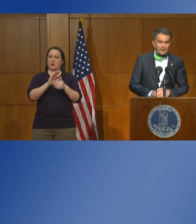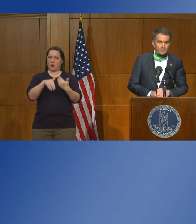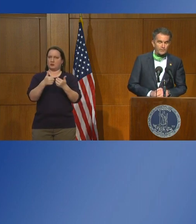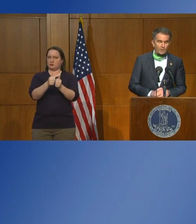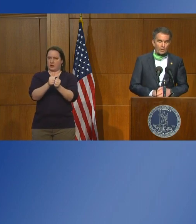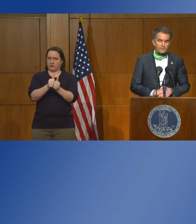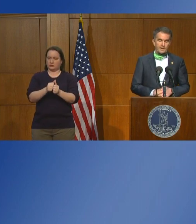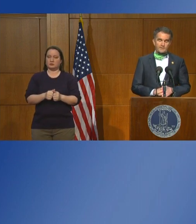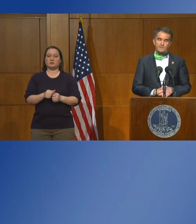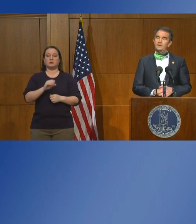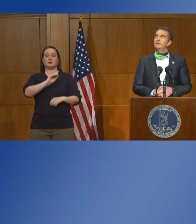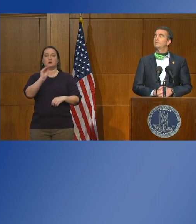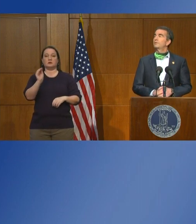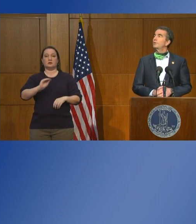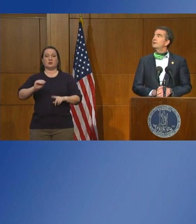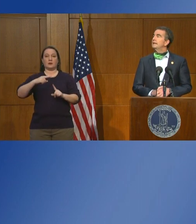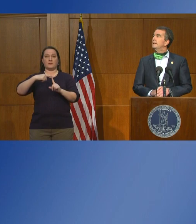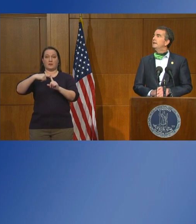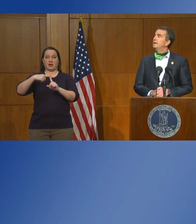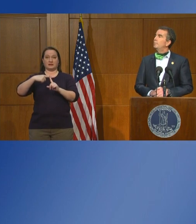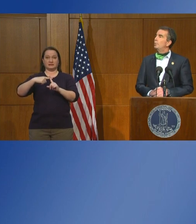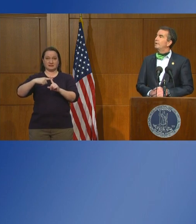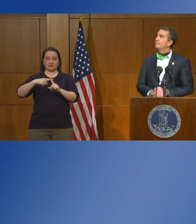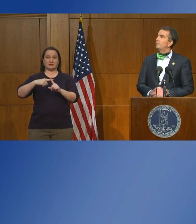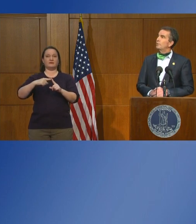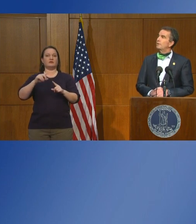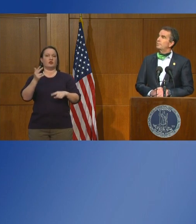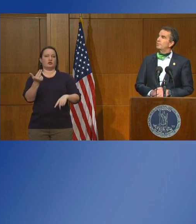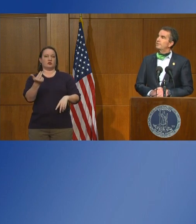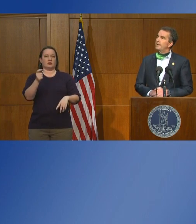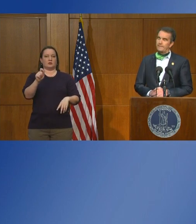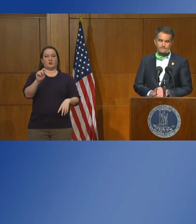AND ANTIBODY TEST. THE